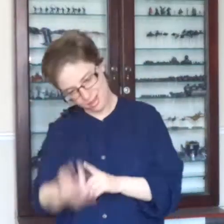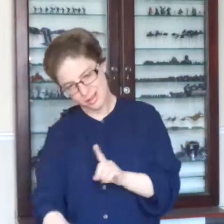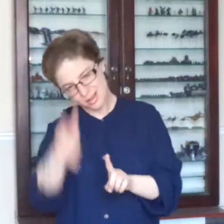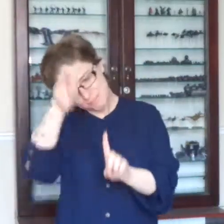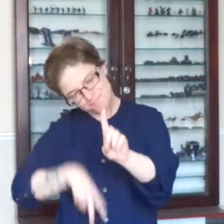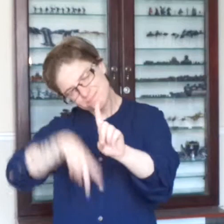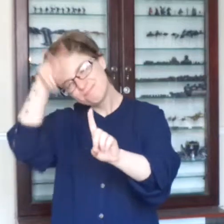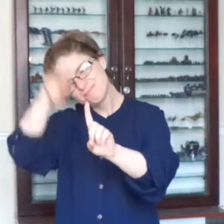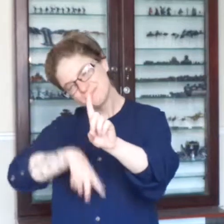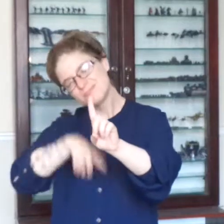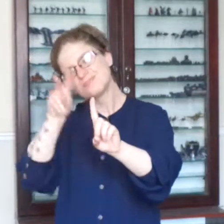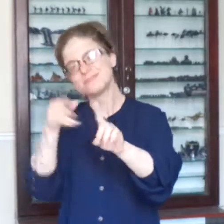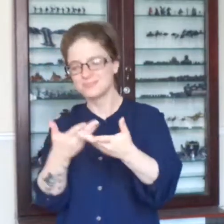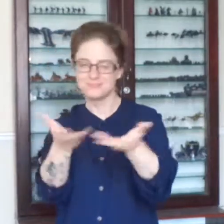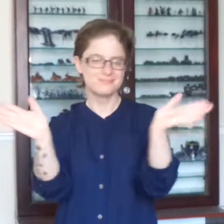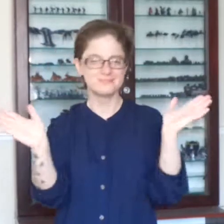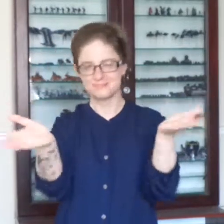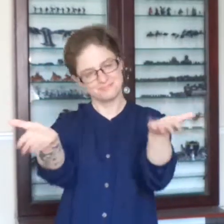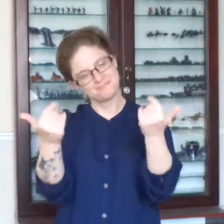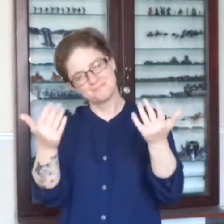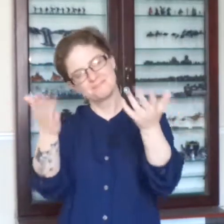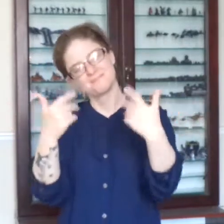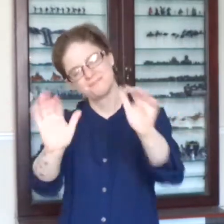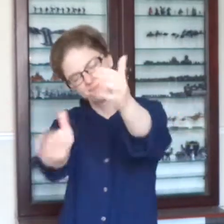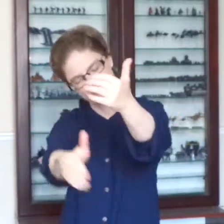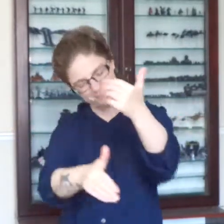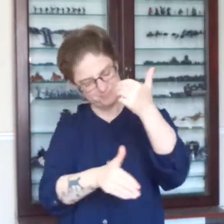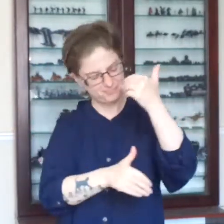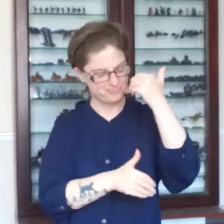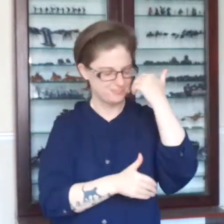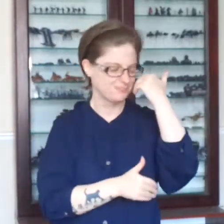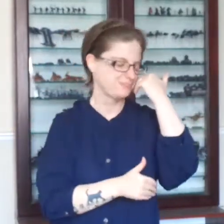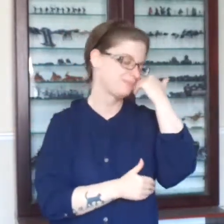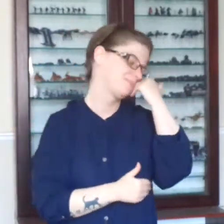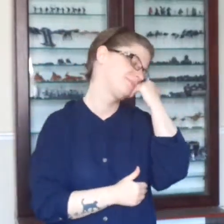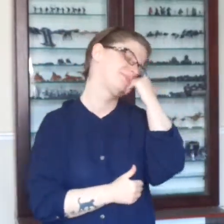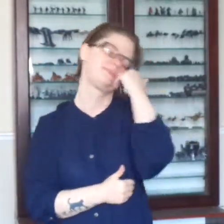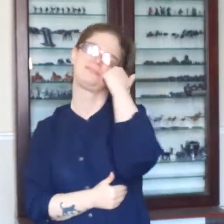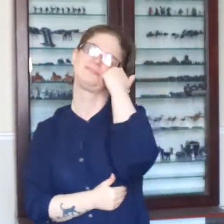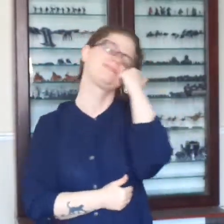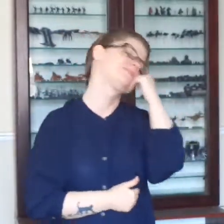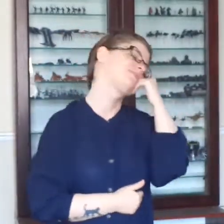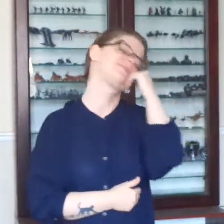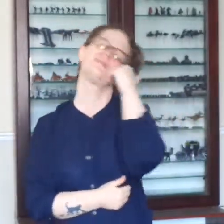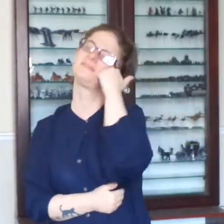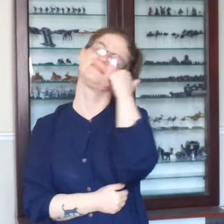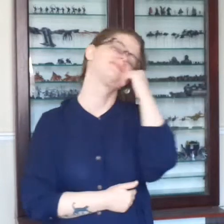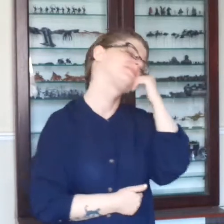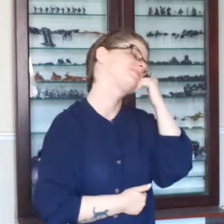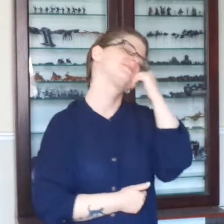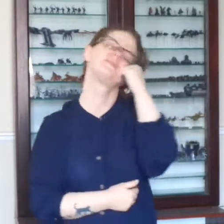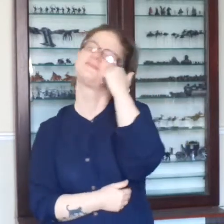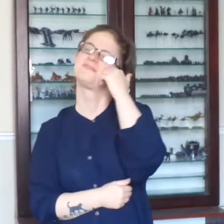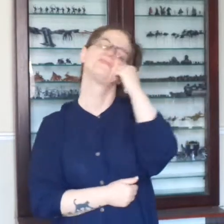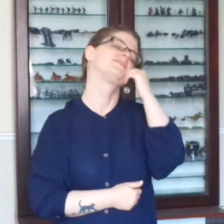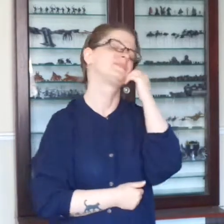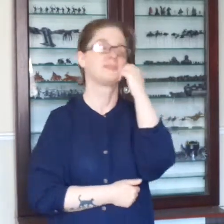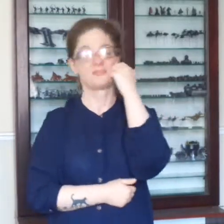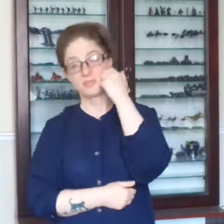Give me a minute to hold my girl Give me a minute to hold my girl